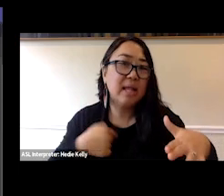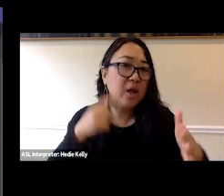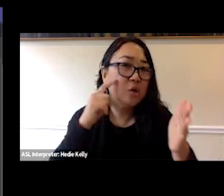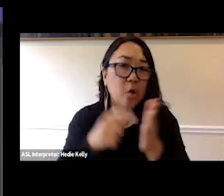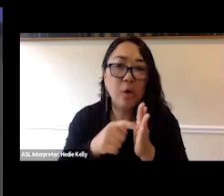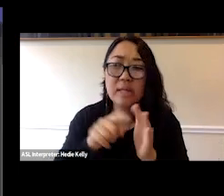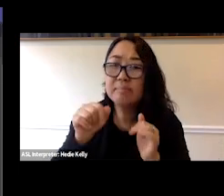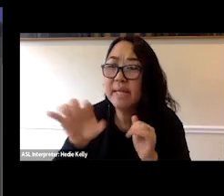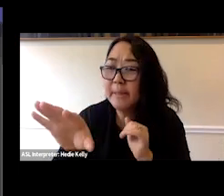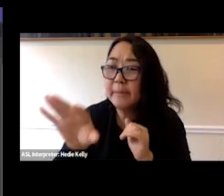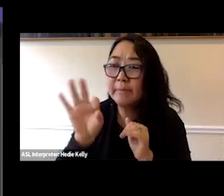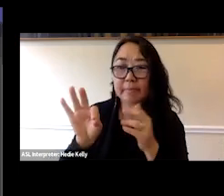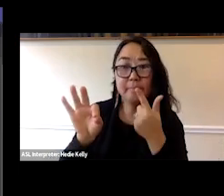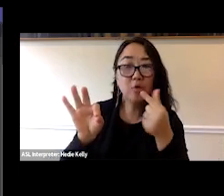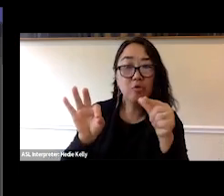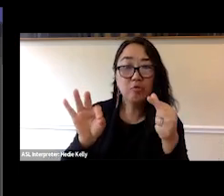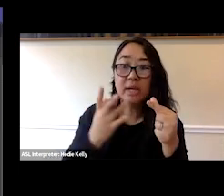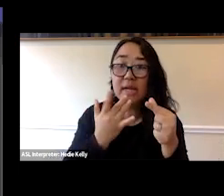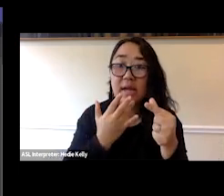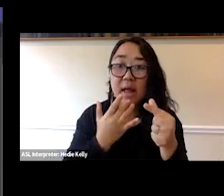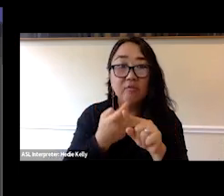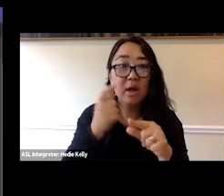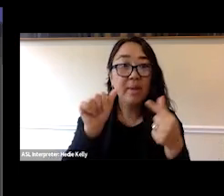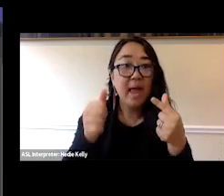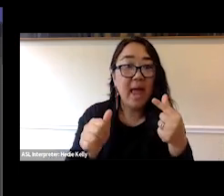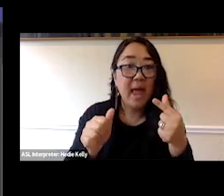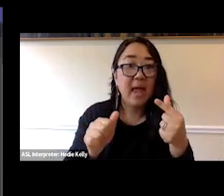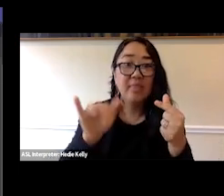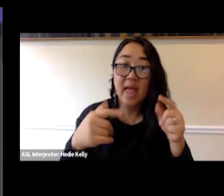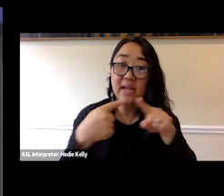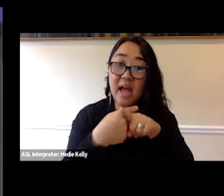and I can look and see the contrast between the green and the A.